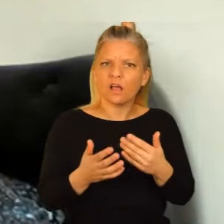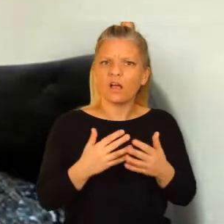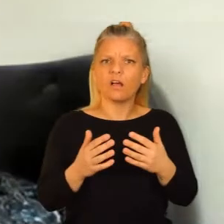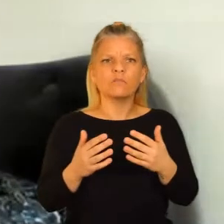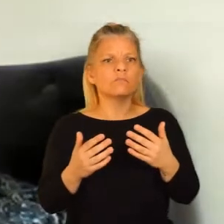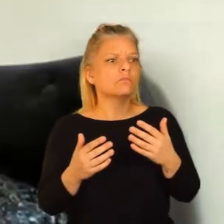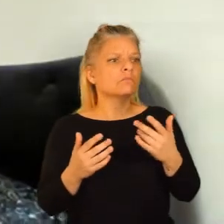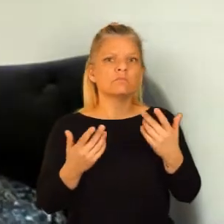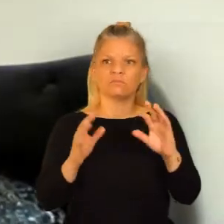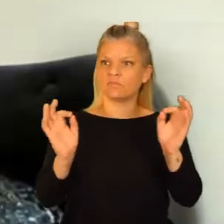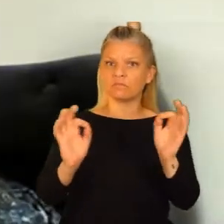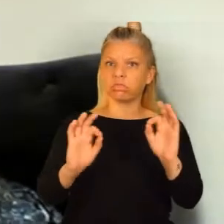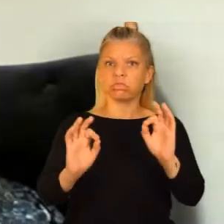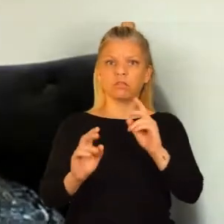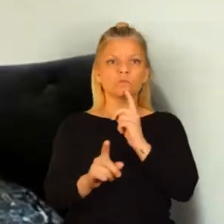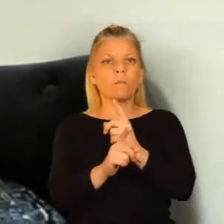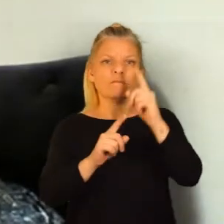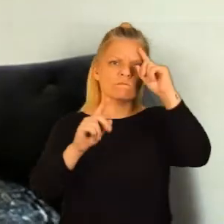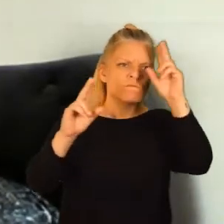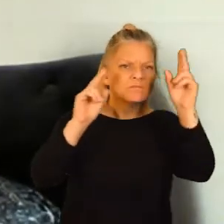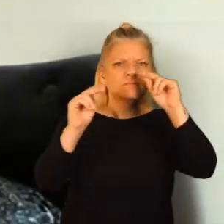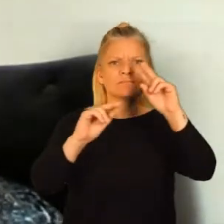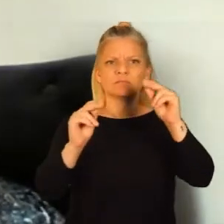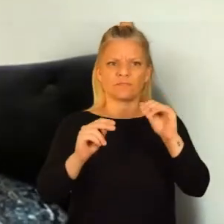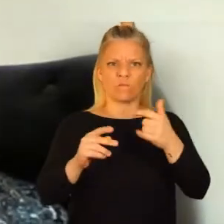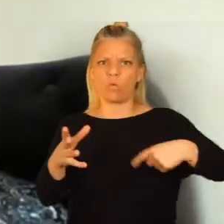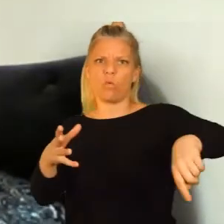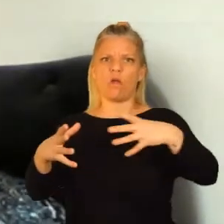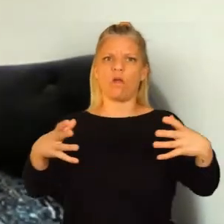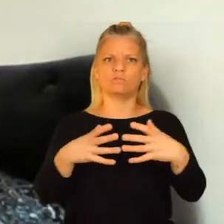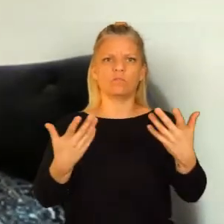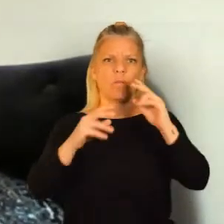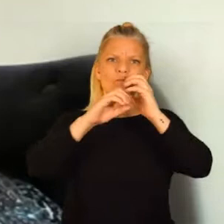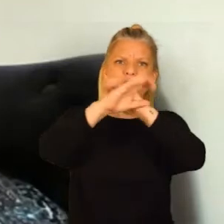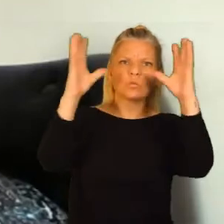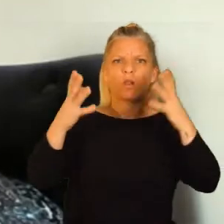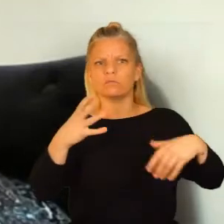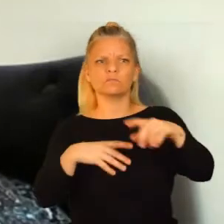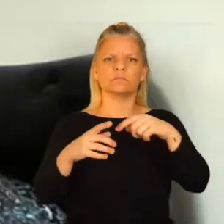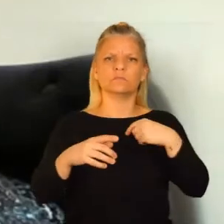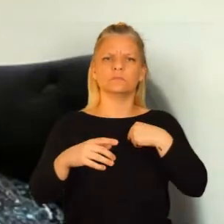voices or don't talk about the subject of the peer support group. And my kind of vibe generally is,